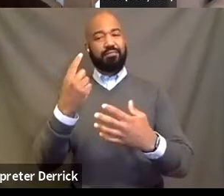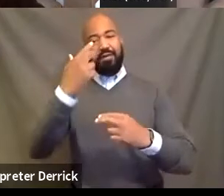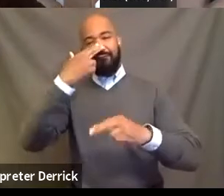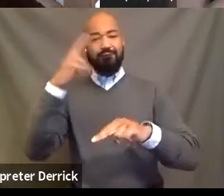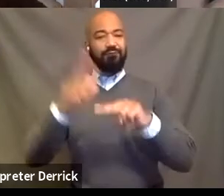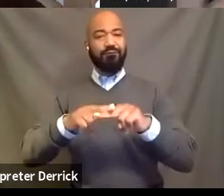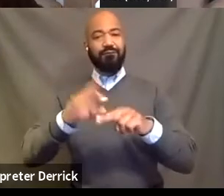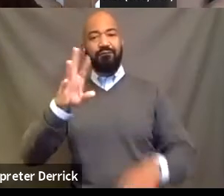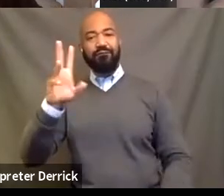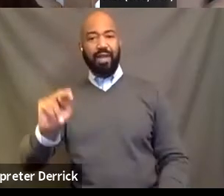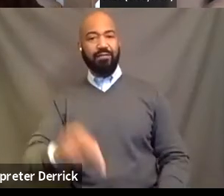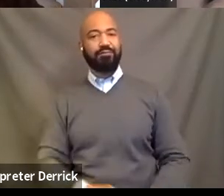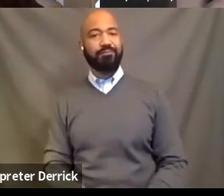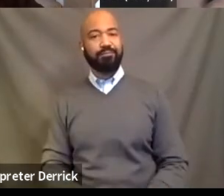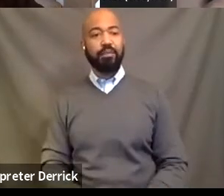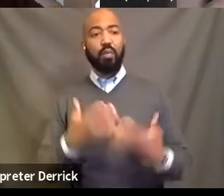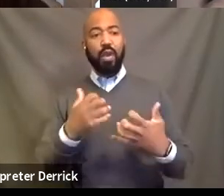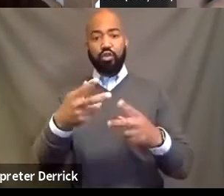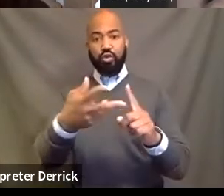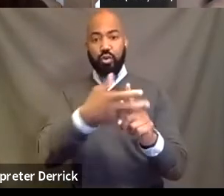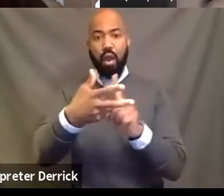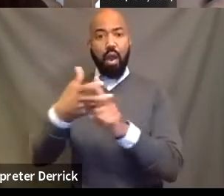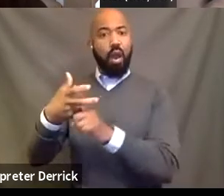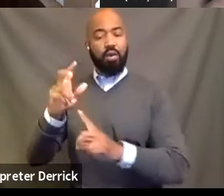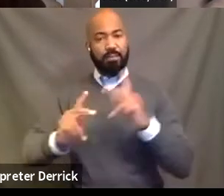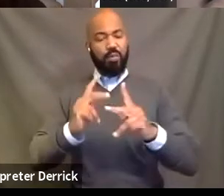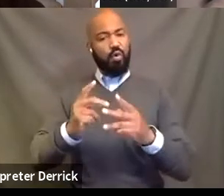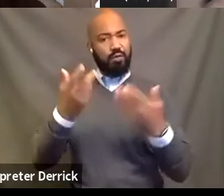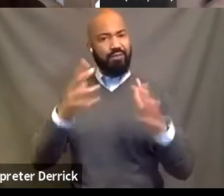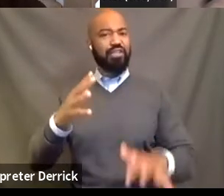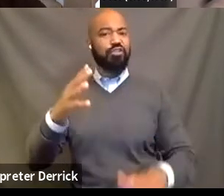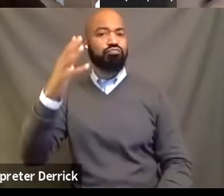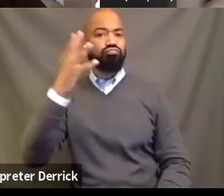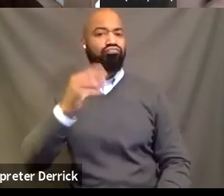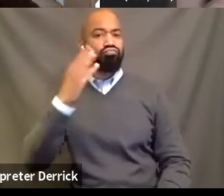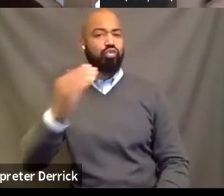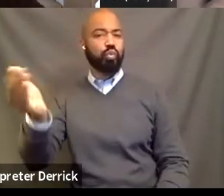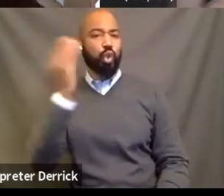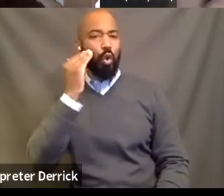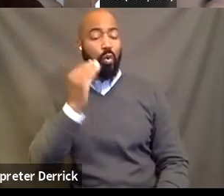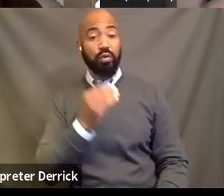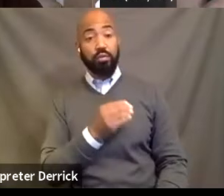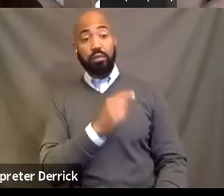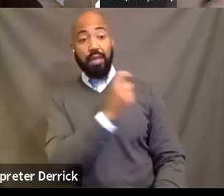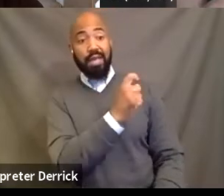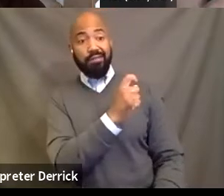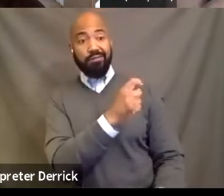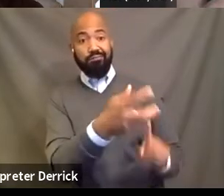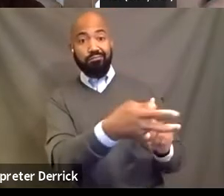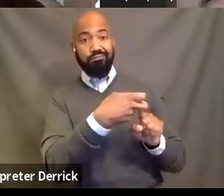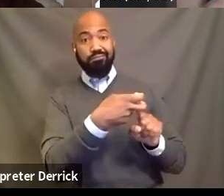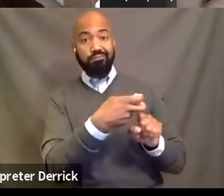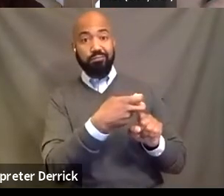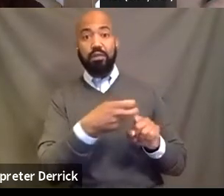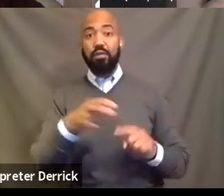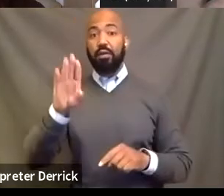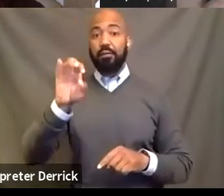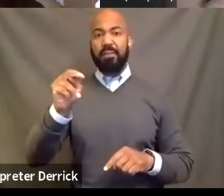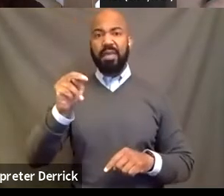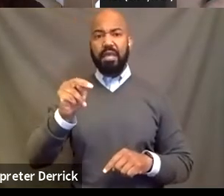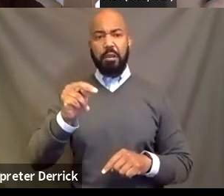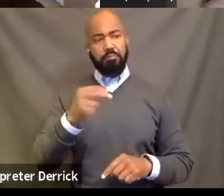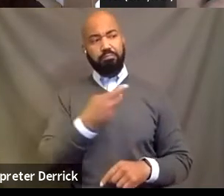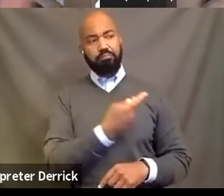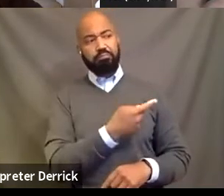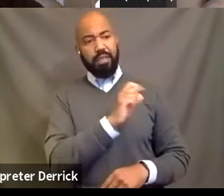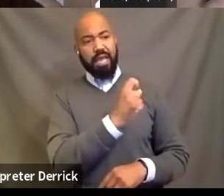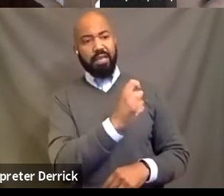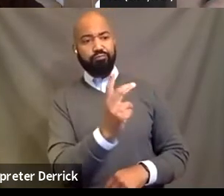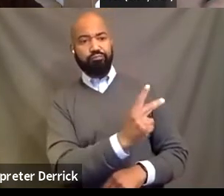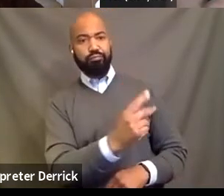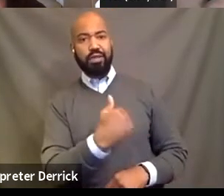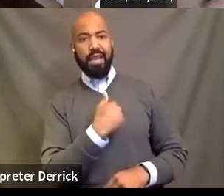Leah (she/her): It was like okay let's do let's like actually do this and then often says, and I learned a lot from them about like we are trying to convince anyone, which is very relevant to the audience question as well.